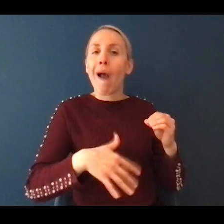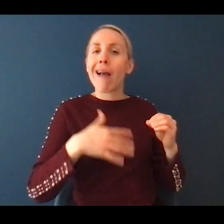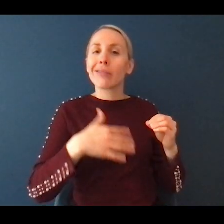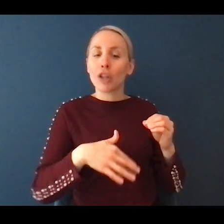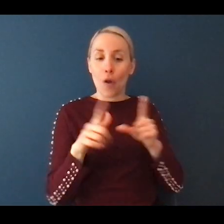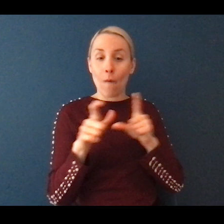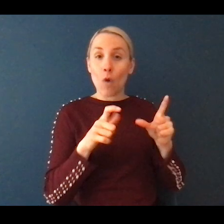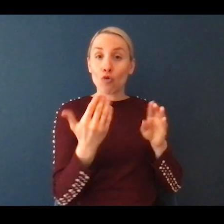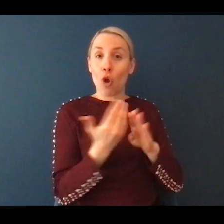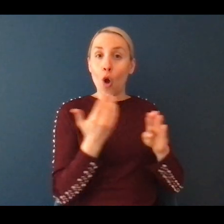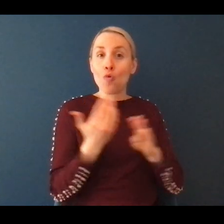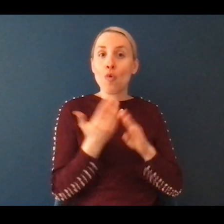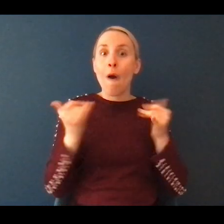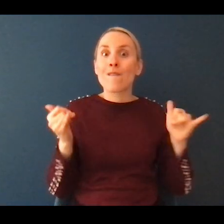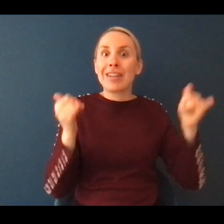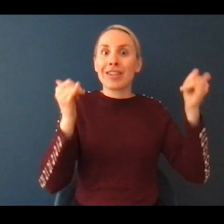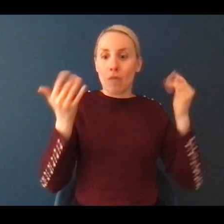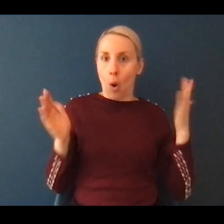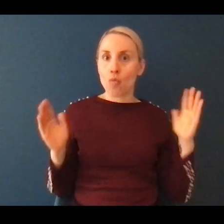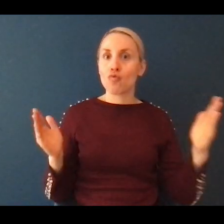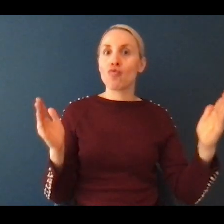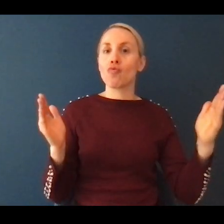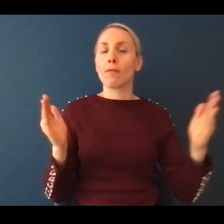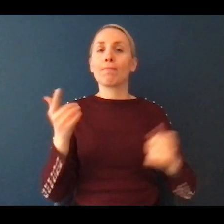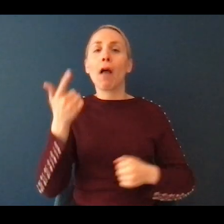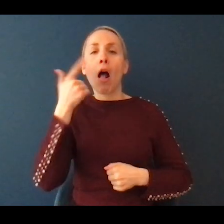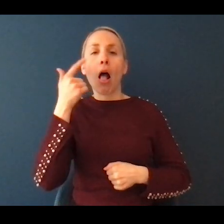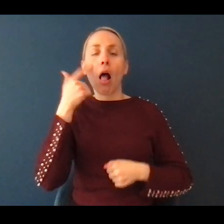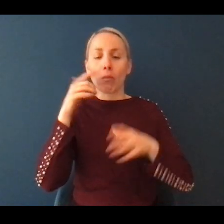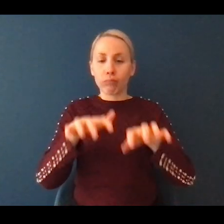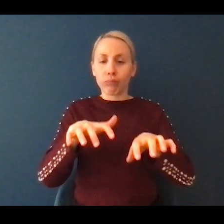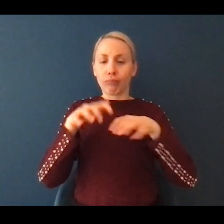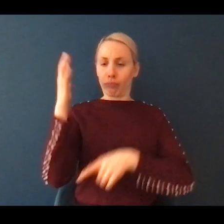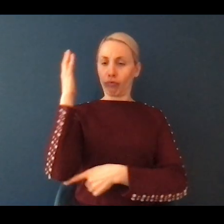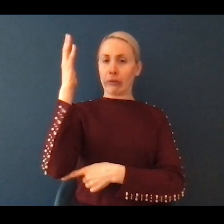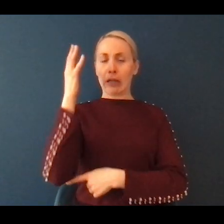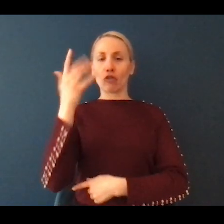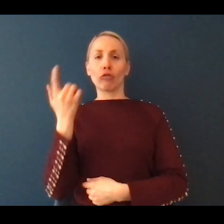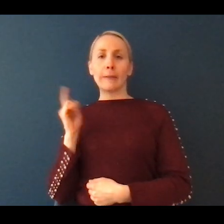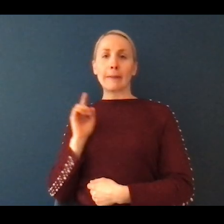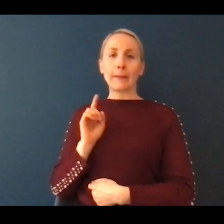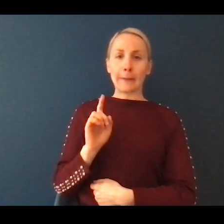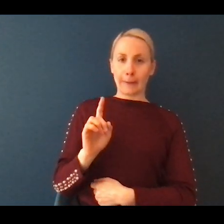there I happened to walk into a talk where they were presenting the awards and I remember